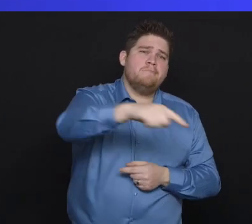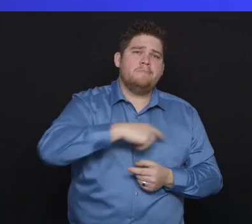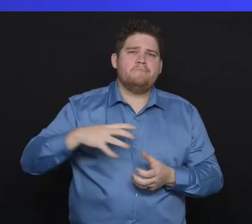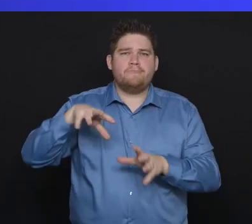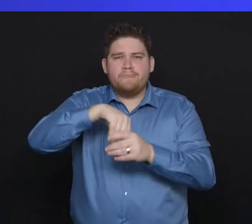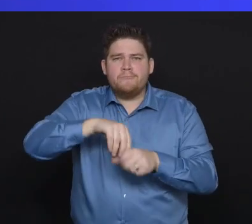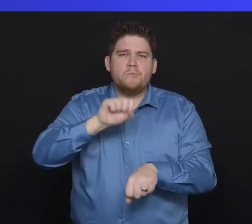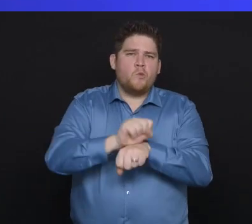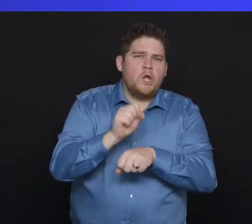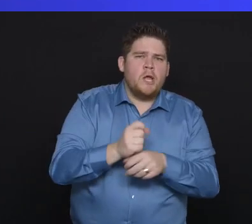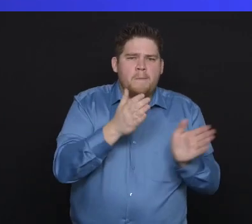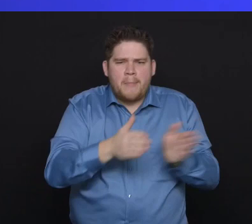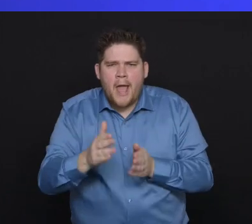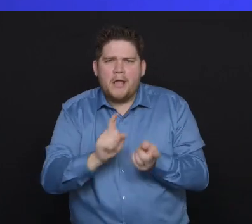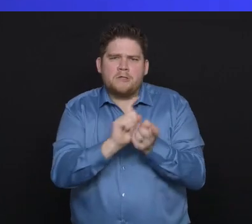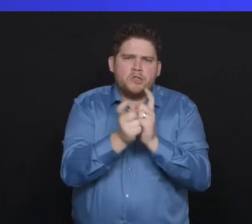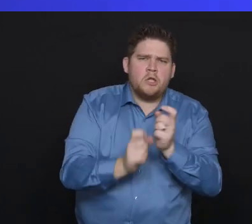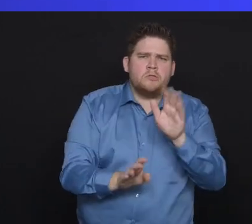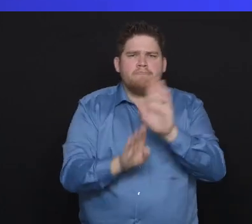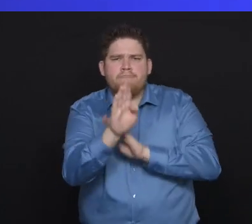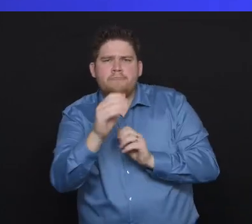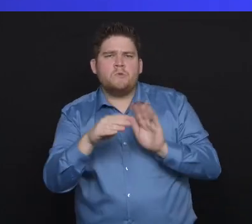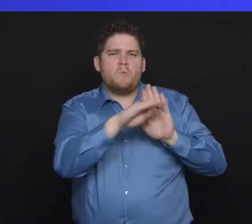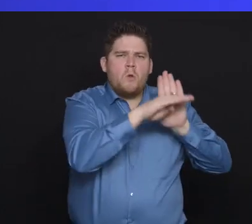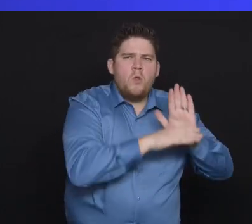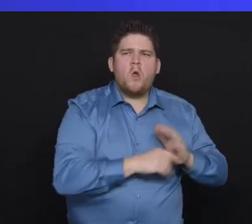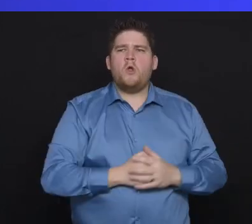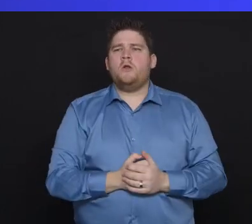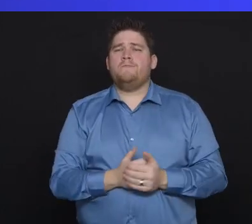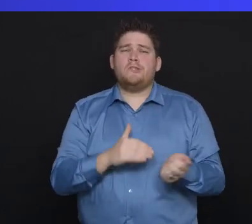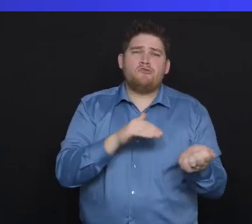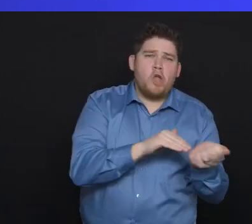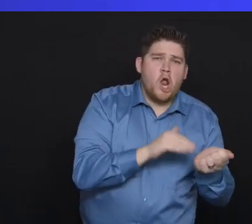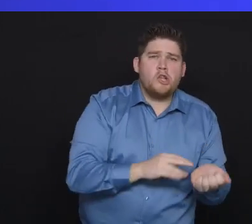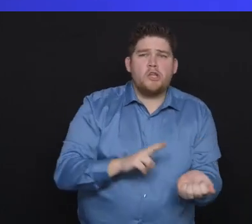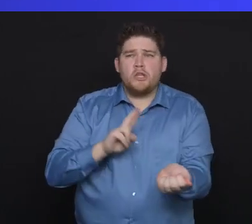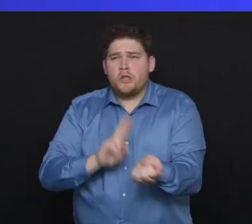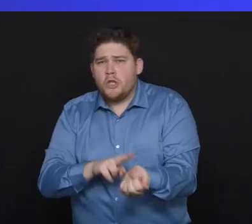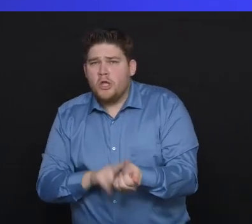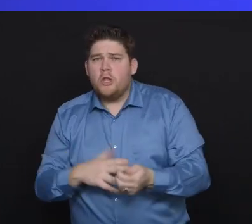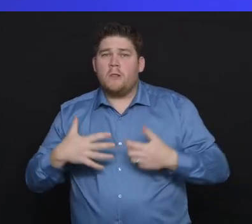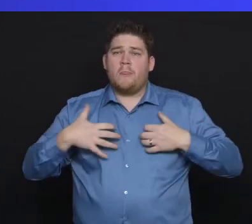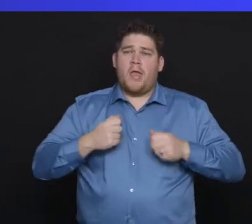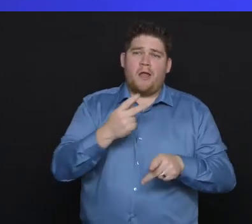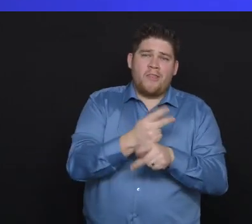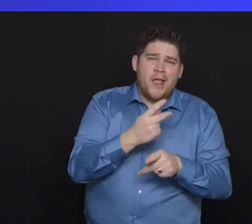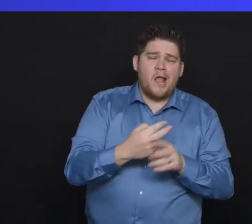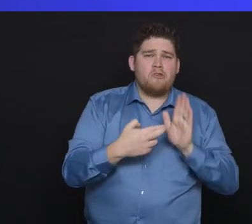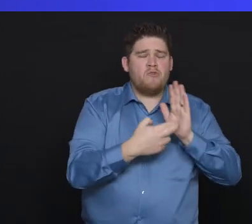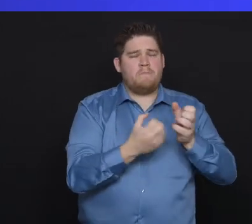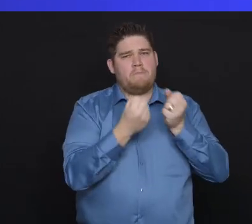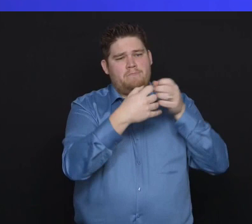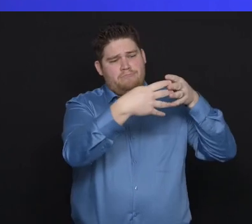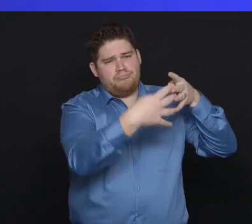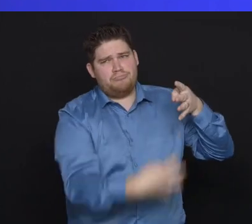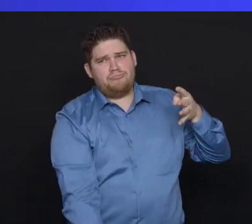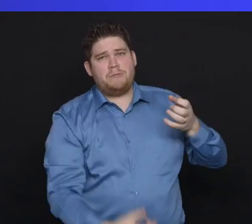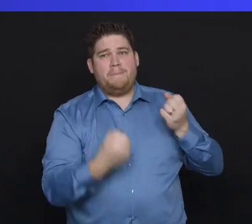The work of workers in every area and doctors and nurses in healthcare workers and their representatives who've been extraordinary into the key part of our team.